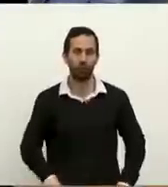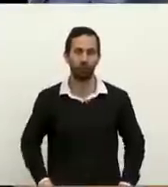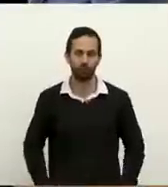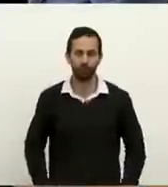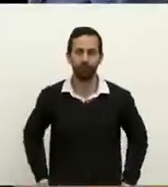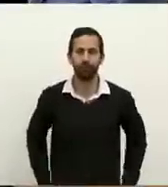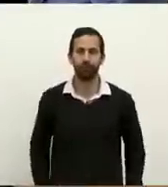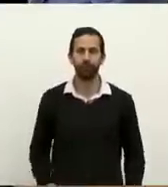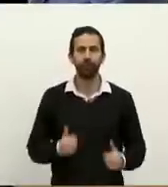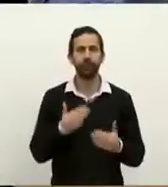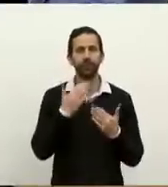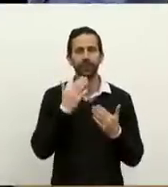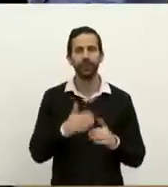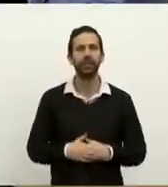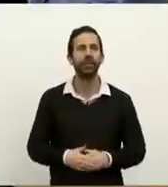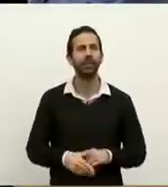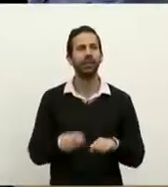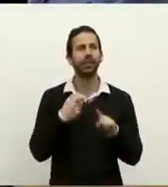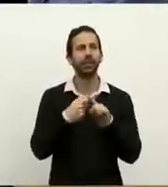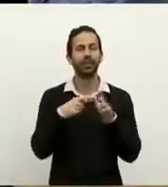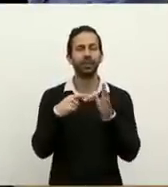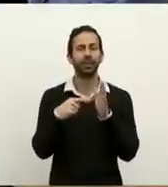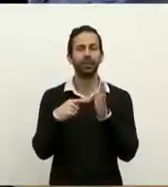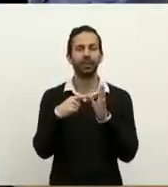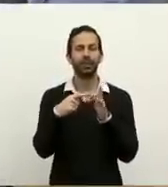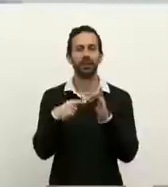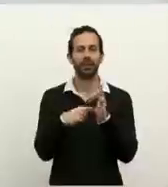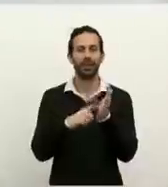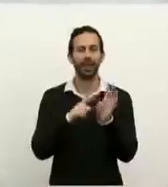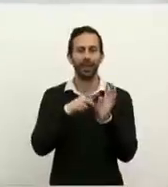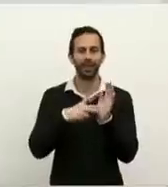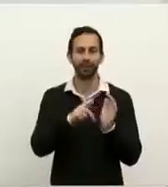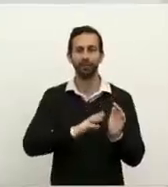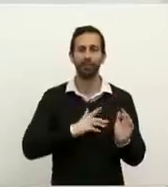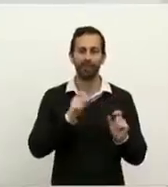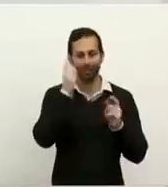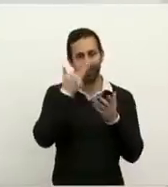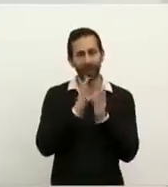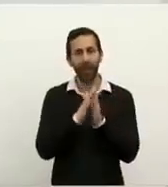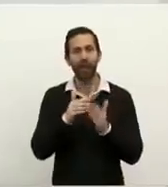Great. Thank you. Alright. Caitlin is interested in understanding how the process